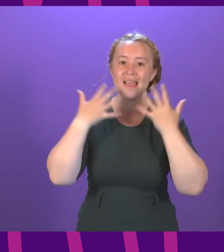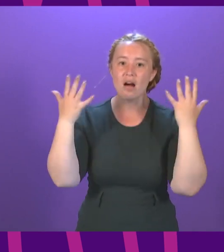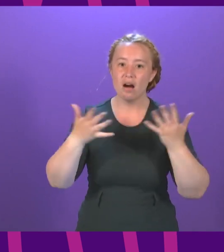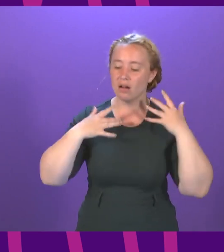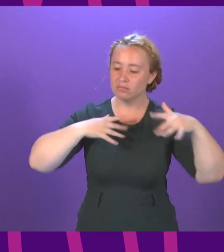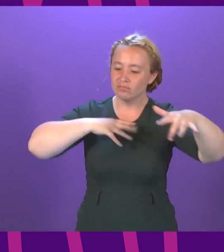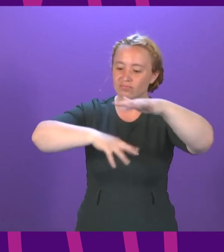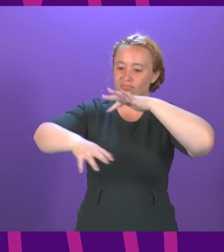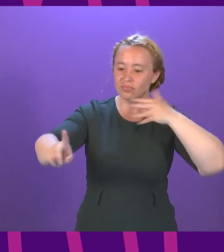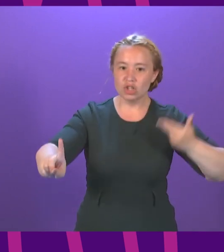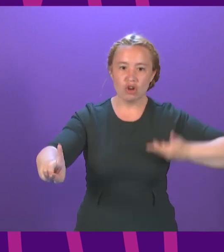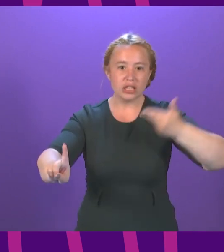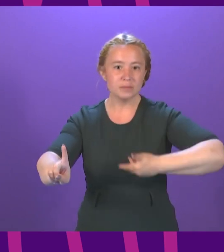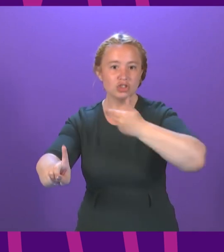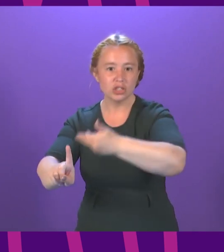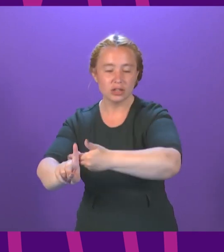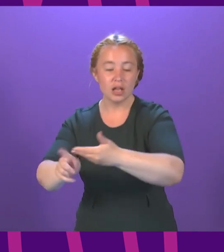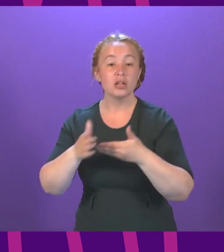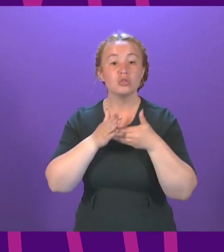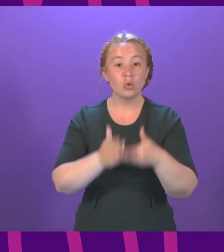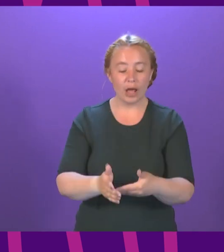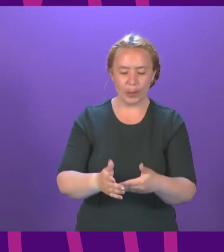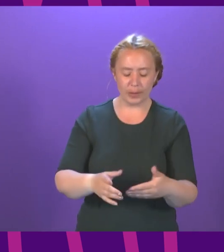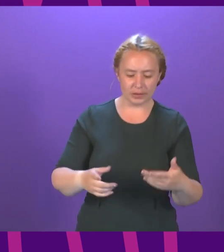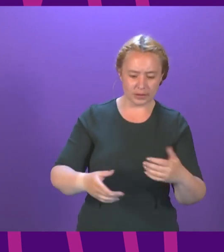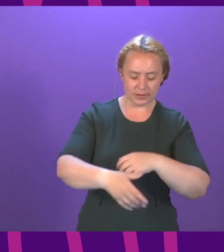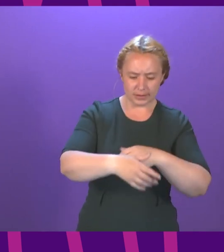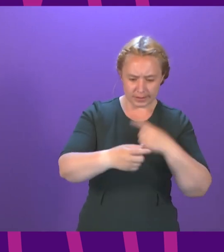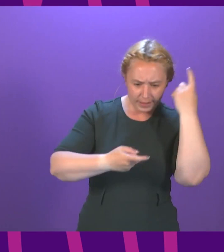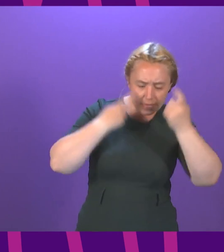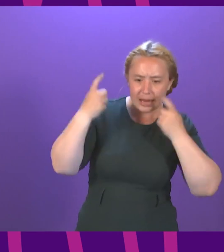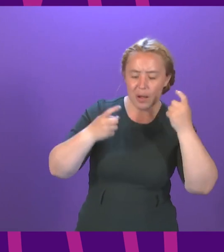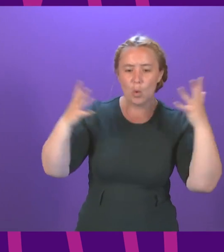that was always known. We are now working on what more we can do on ventilation, particularly